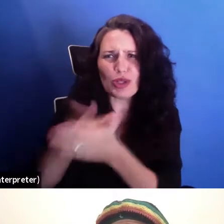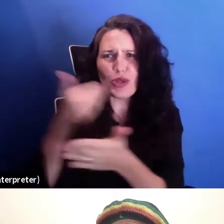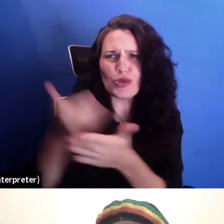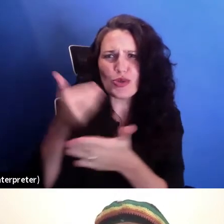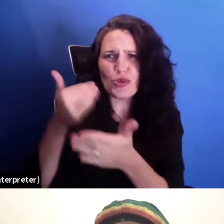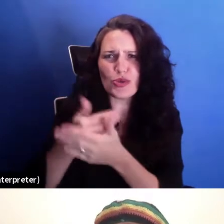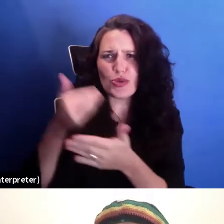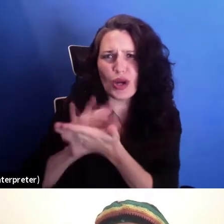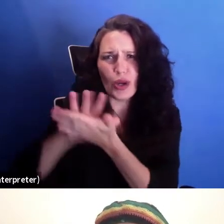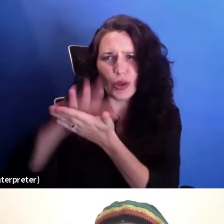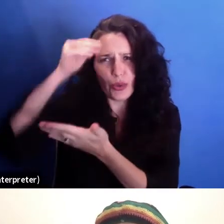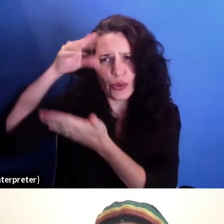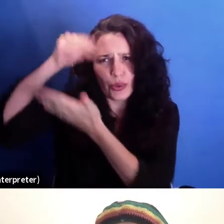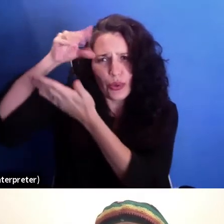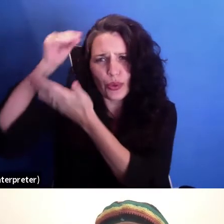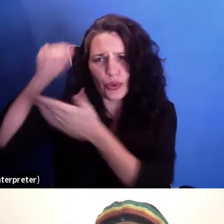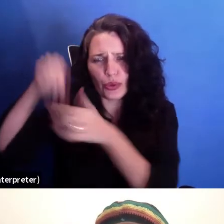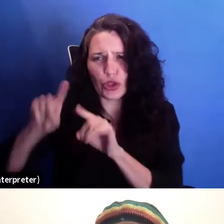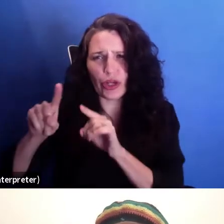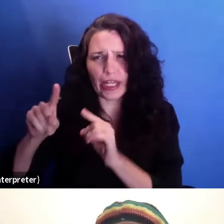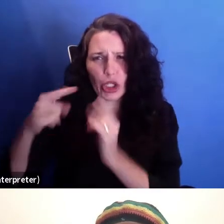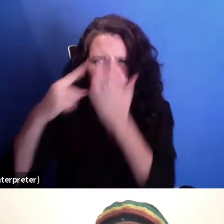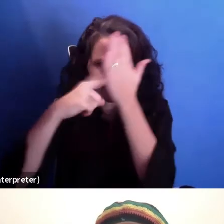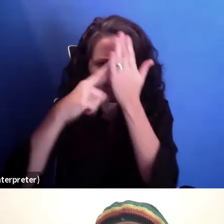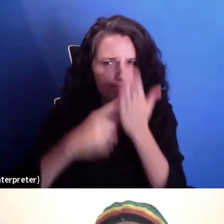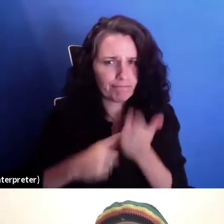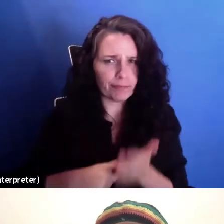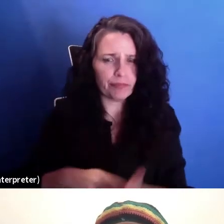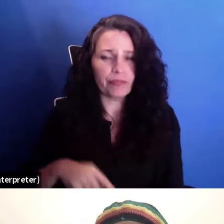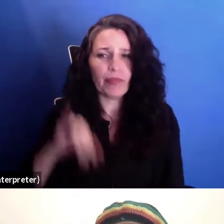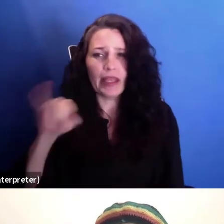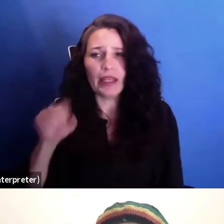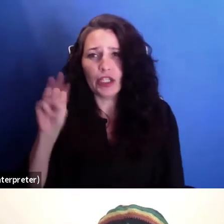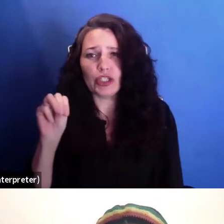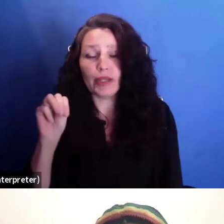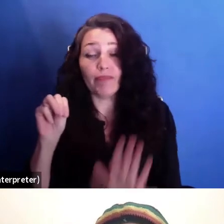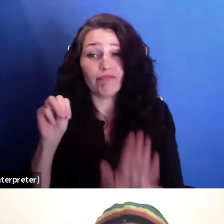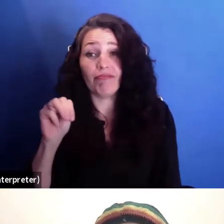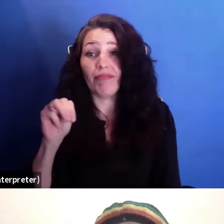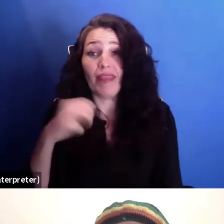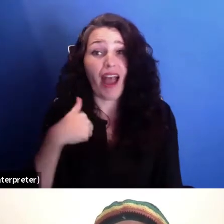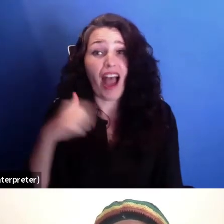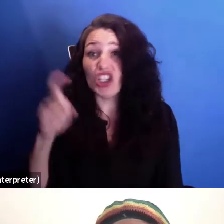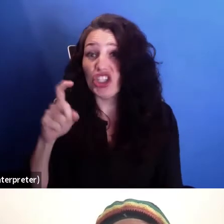It's been my little secret, that I think I didn't know nearly as much as I thought I should have.